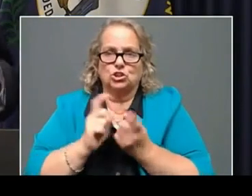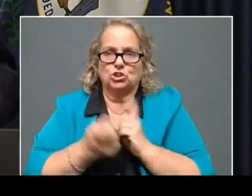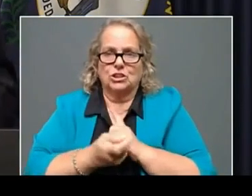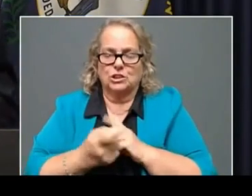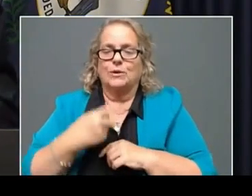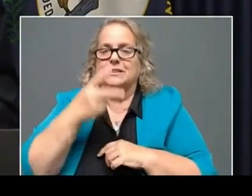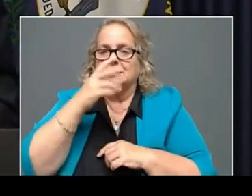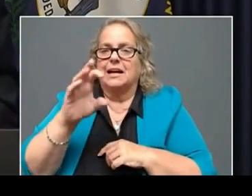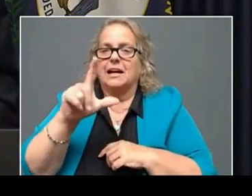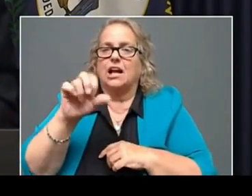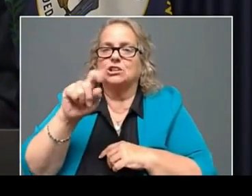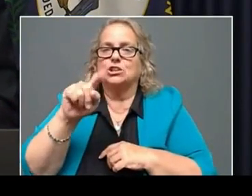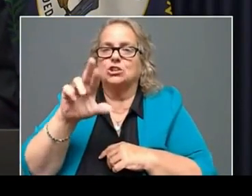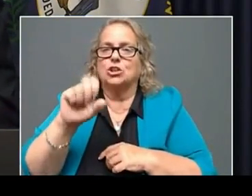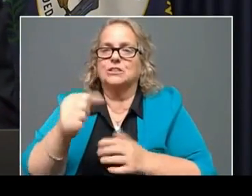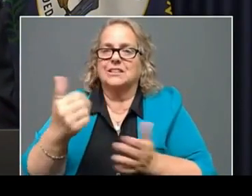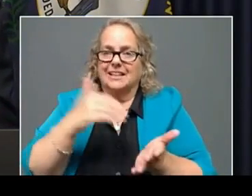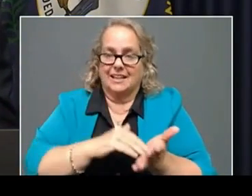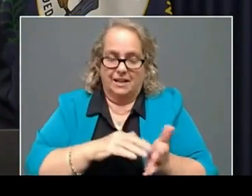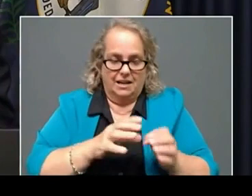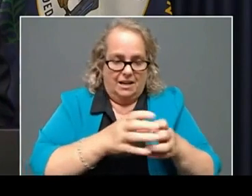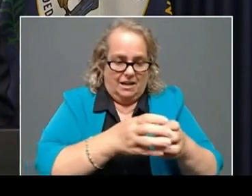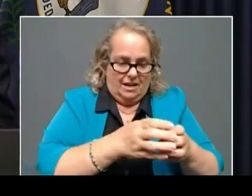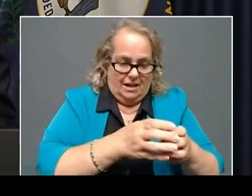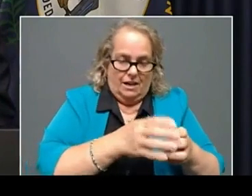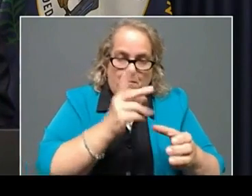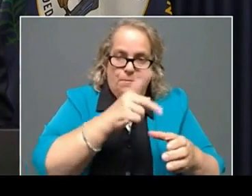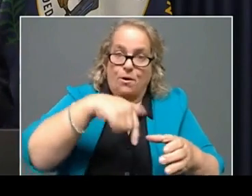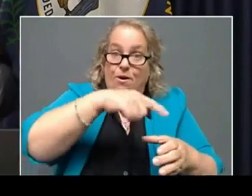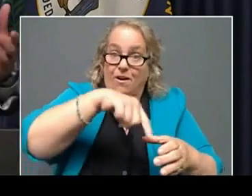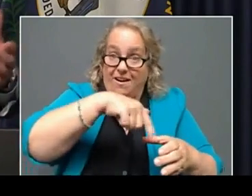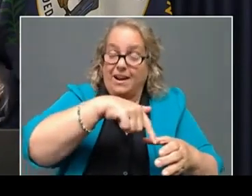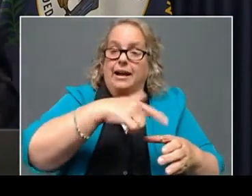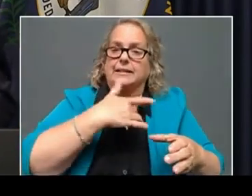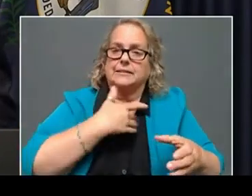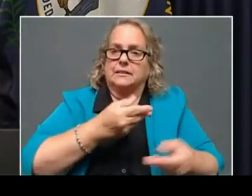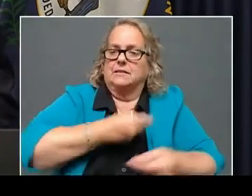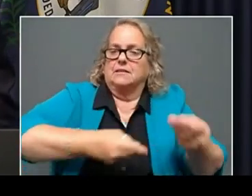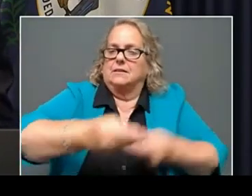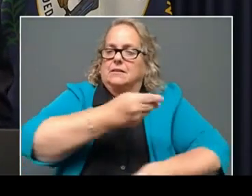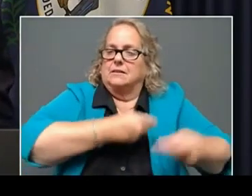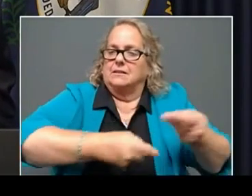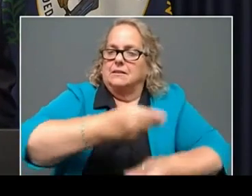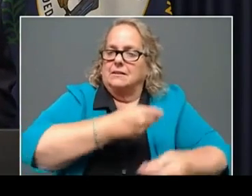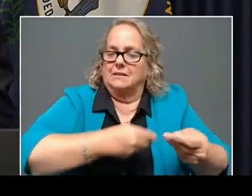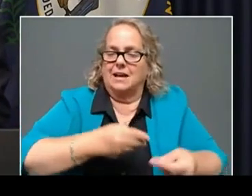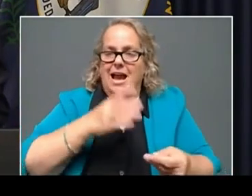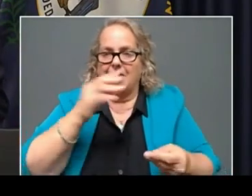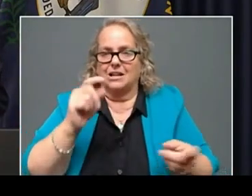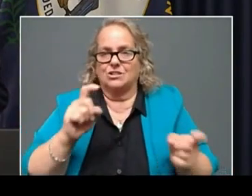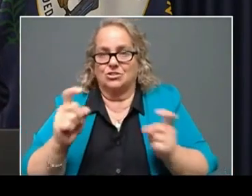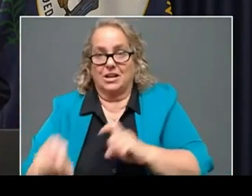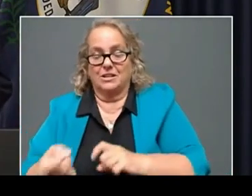that's occurred since we've seen the shift in in all of these case numbers is the is the delta variant tom late check.